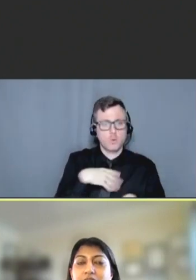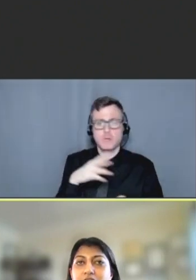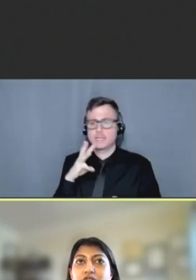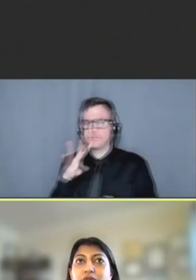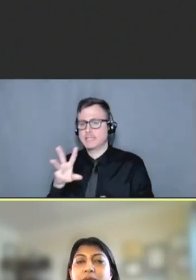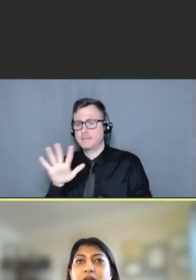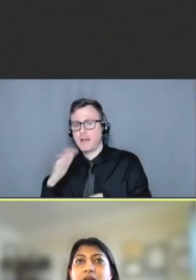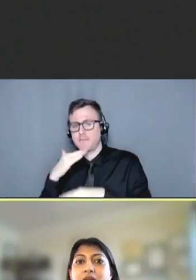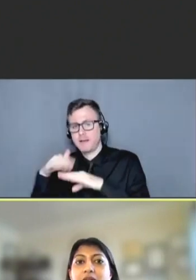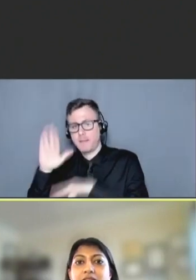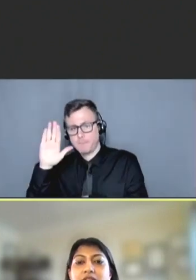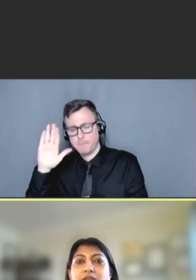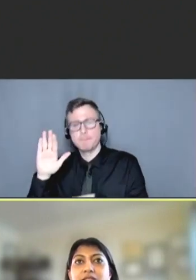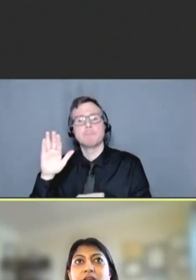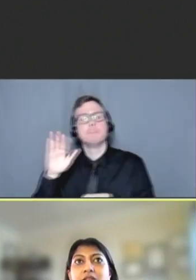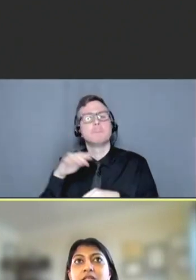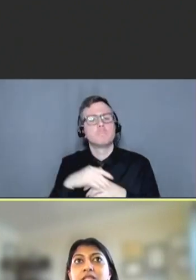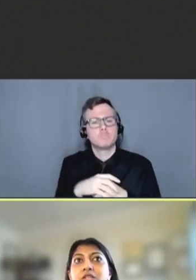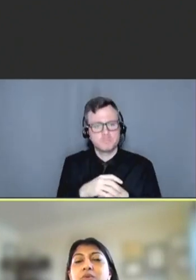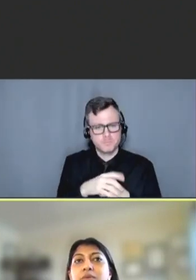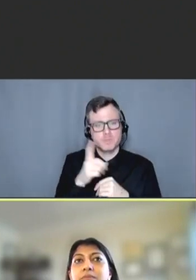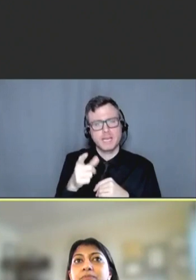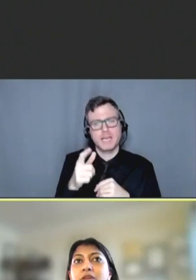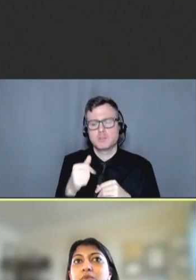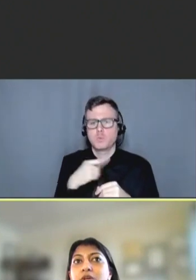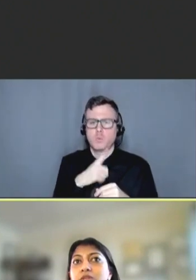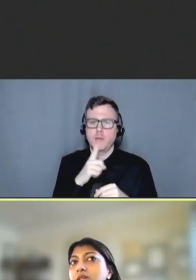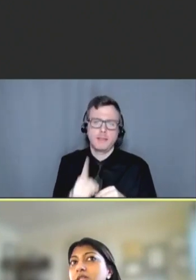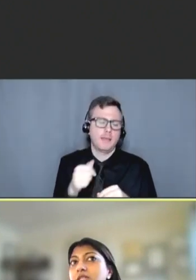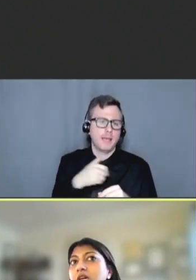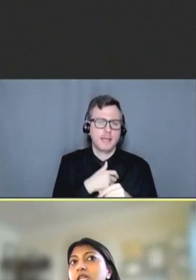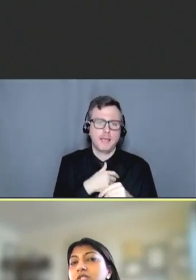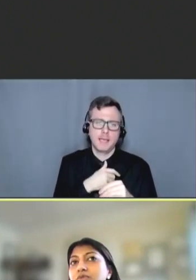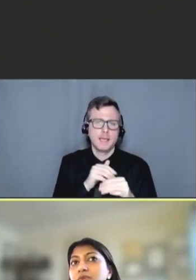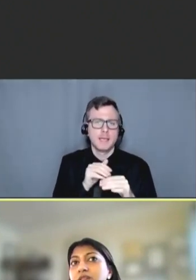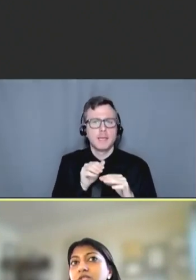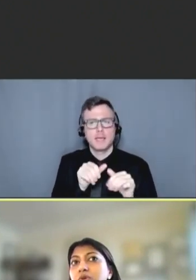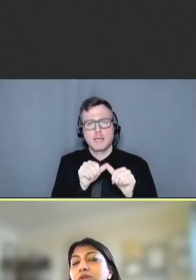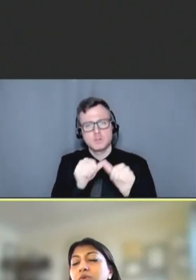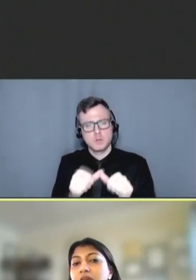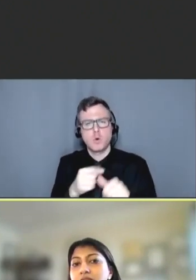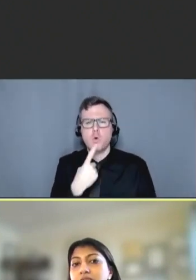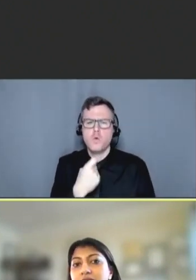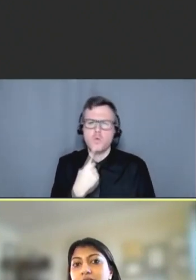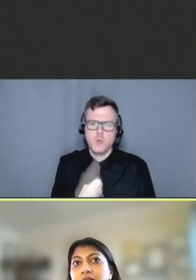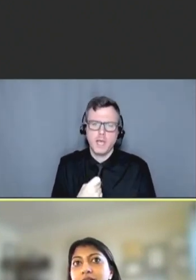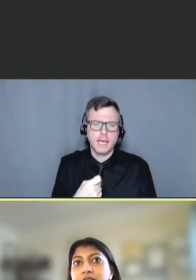age group. And it really is on a continuum, where the darkest of reds show the greatest of declines